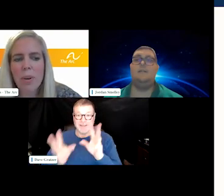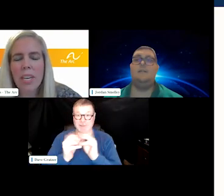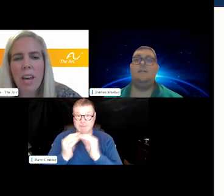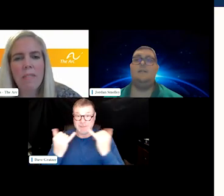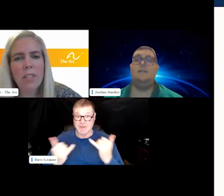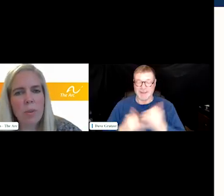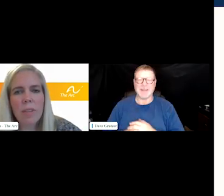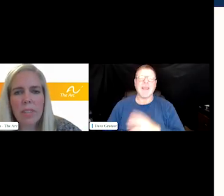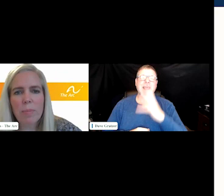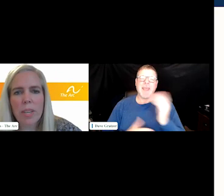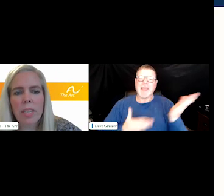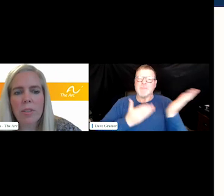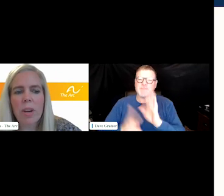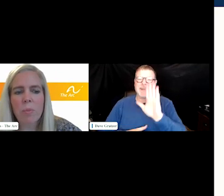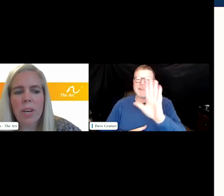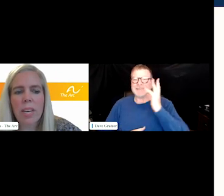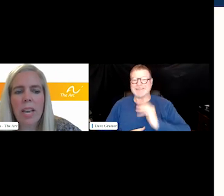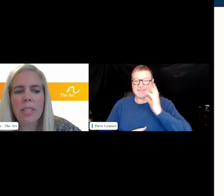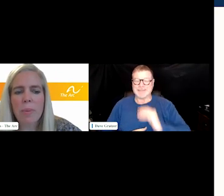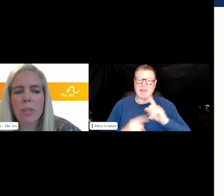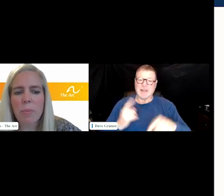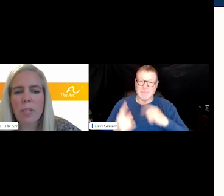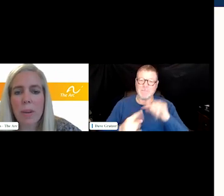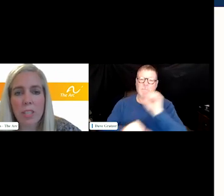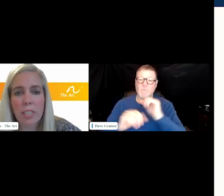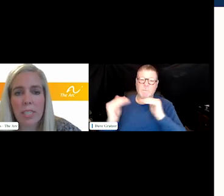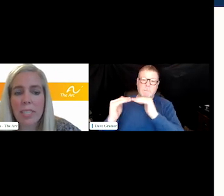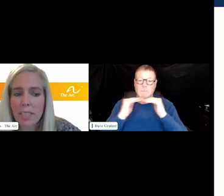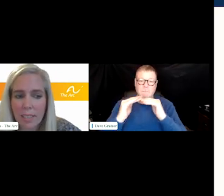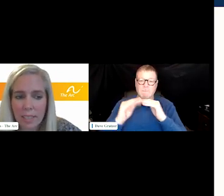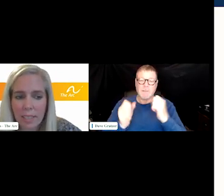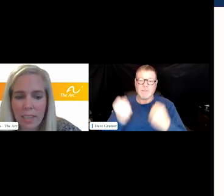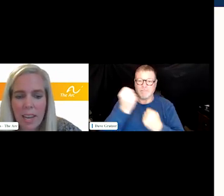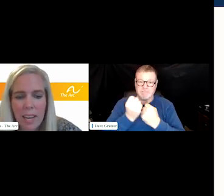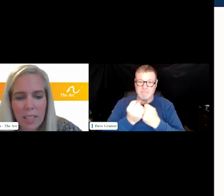in bringing his own lived experience around working as a peer support specialist in Texas.